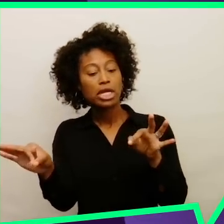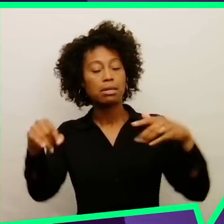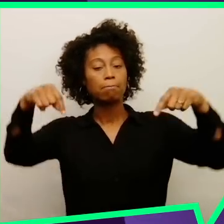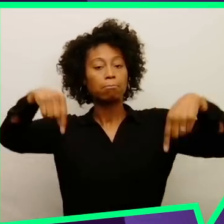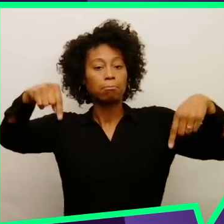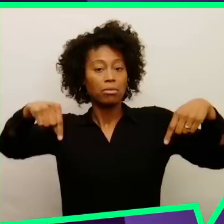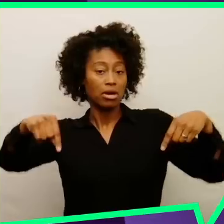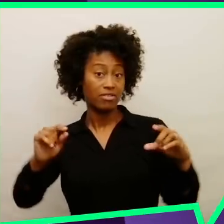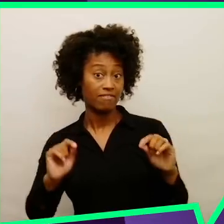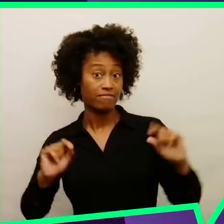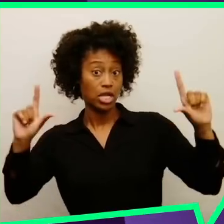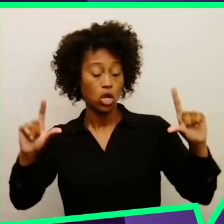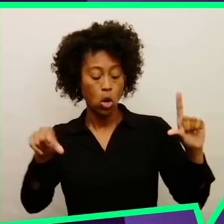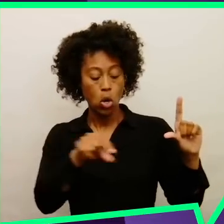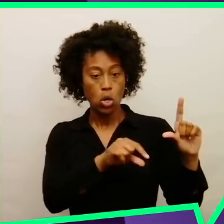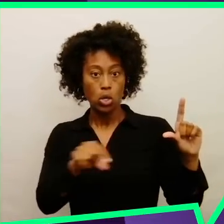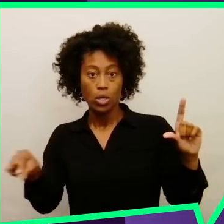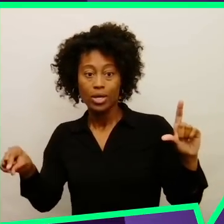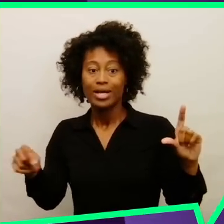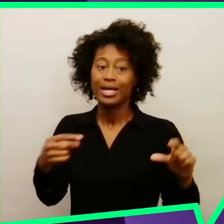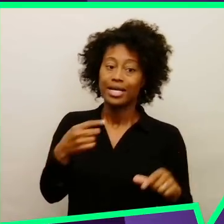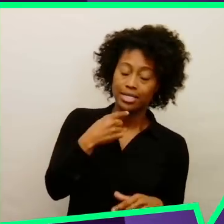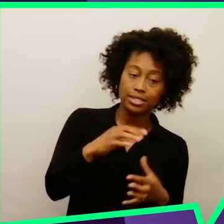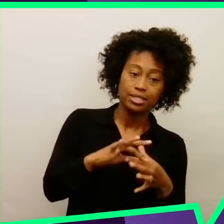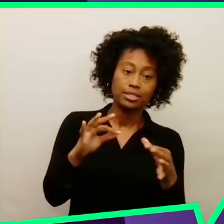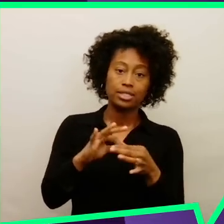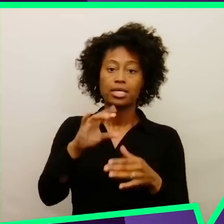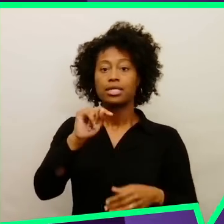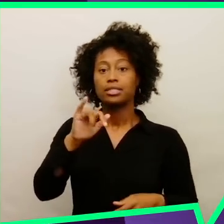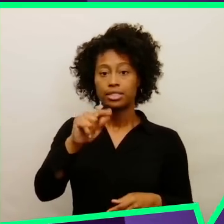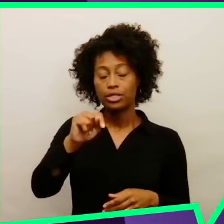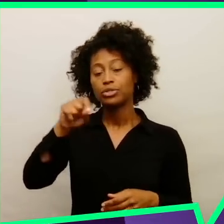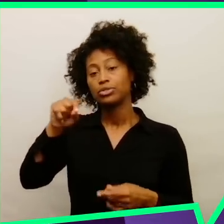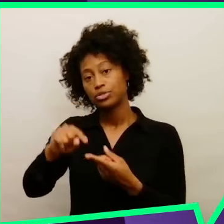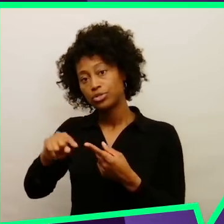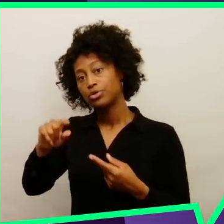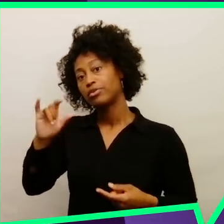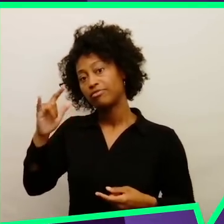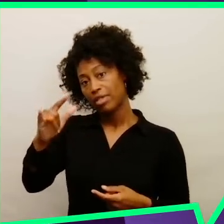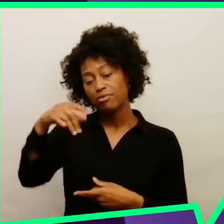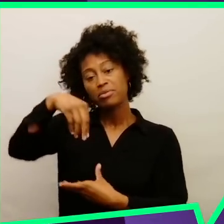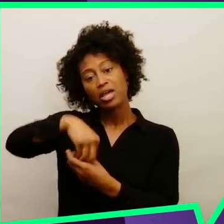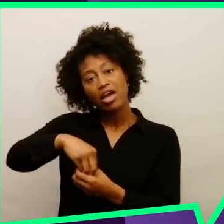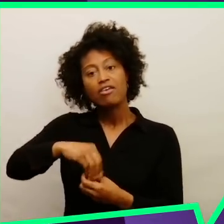Tiltify is the donation platform, and become part of the Special Olympics family.